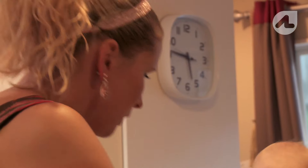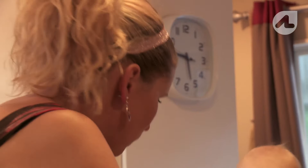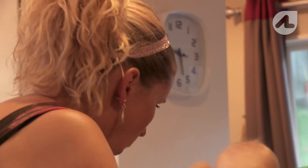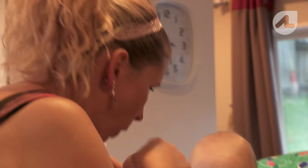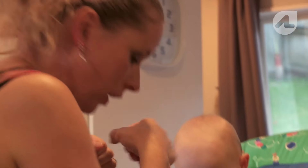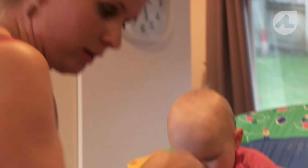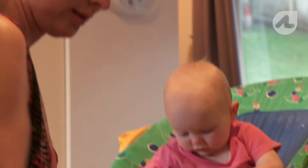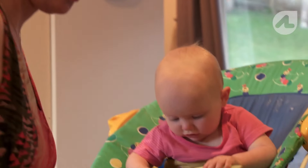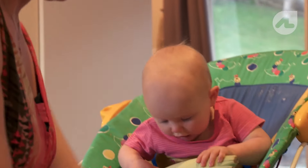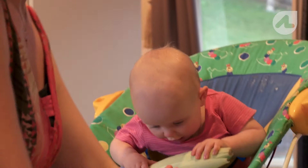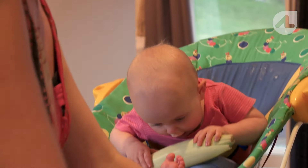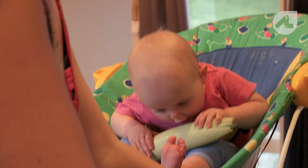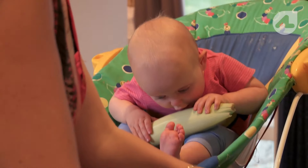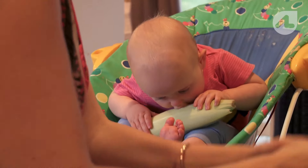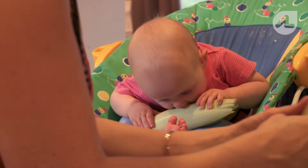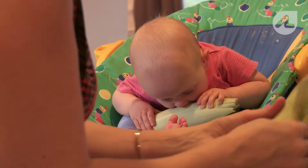It's corn.